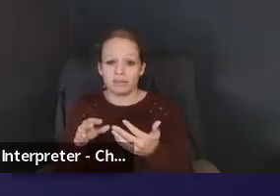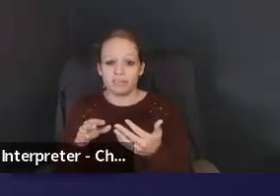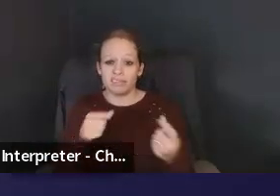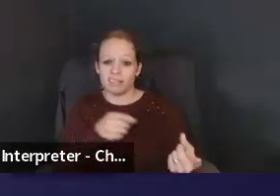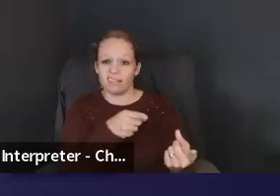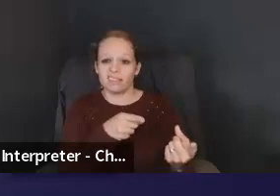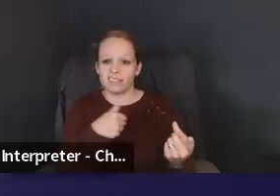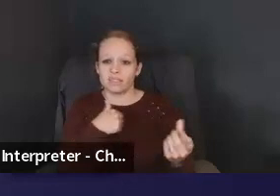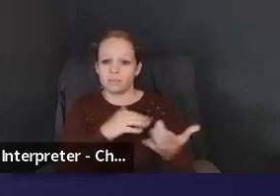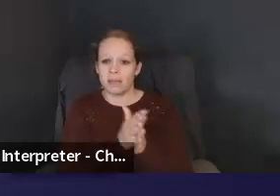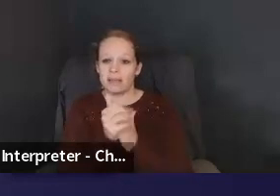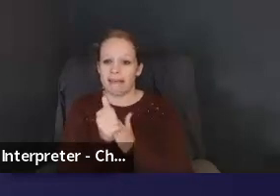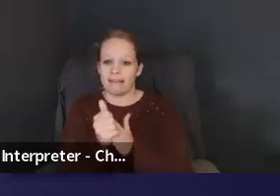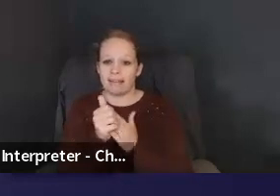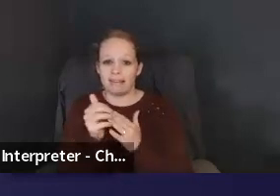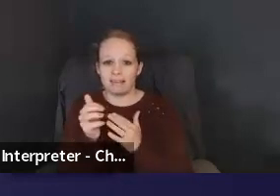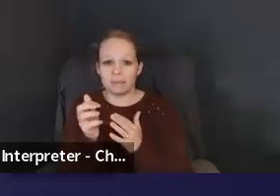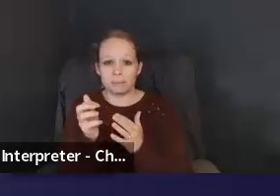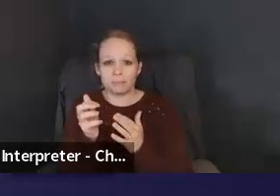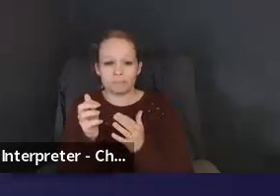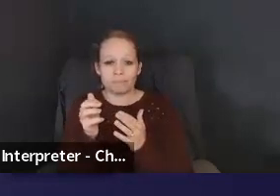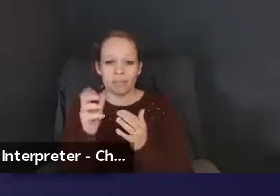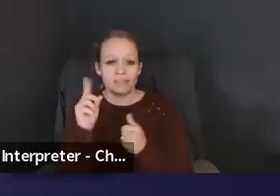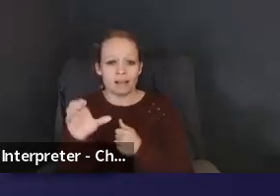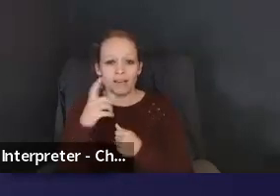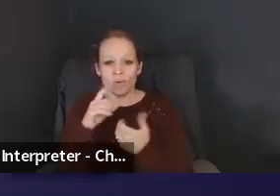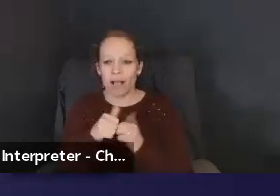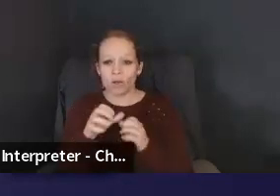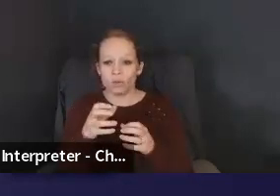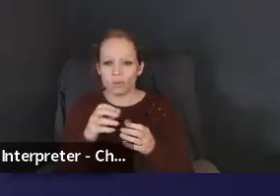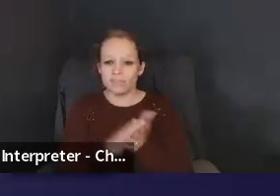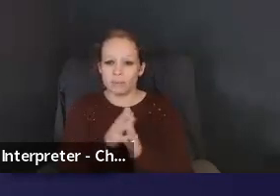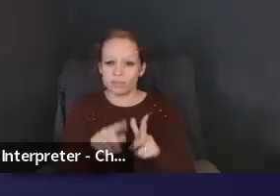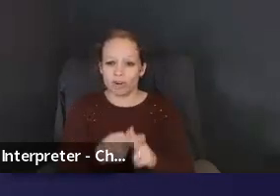get started when you get funded. But, anything on this plan of operation, management plan? Sometimes